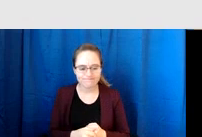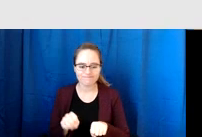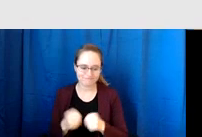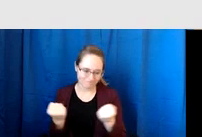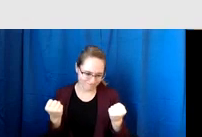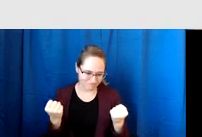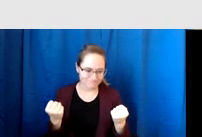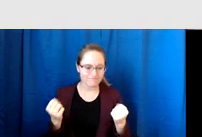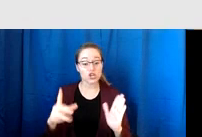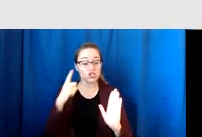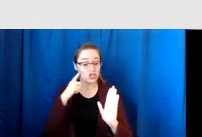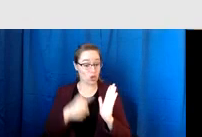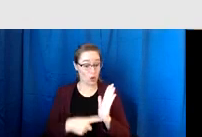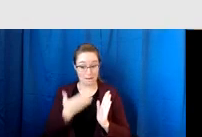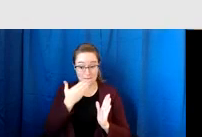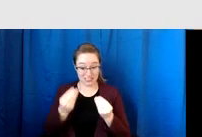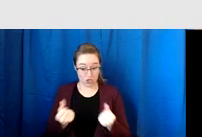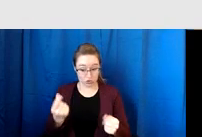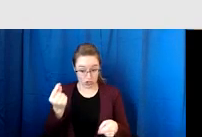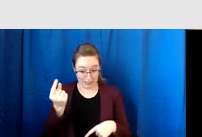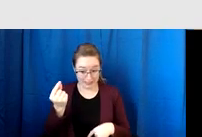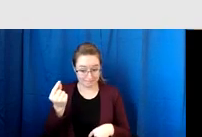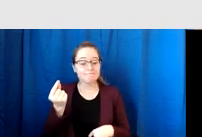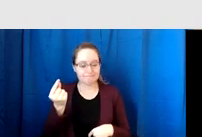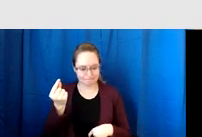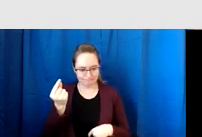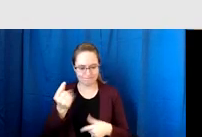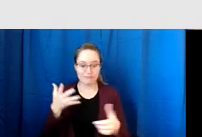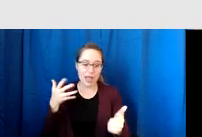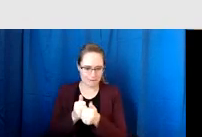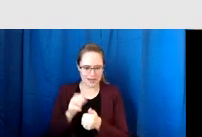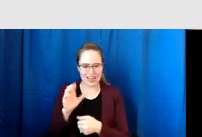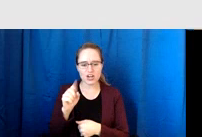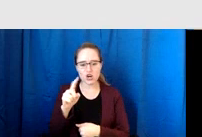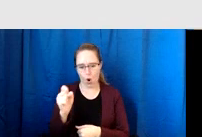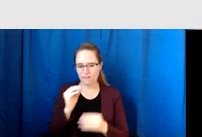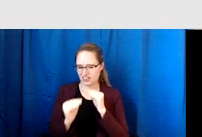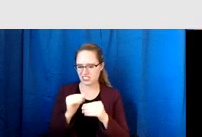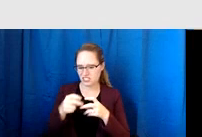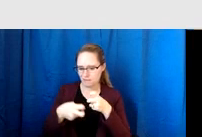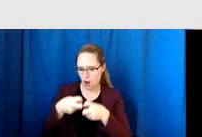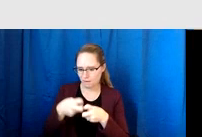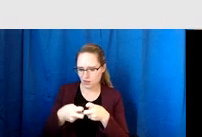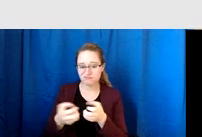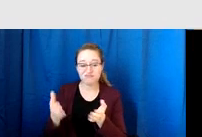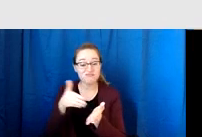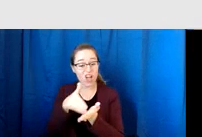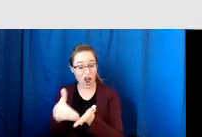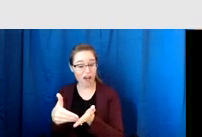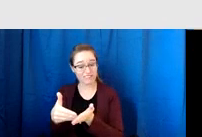What is the best solution? Updated code fixes a problem, but often development work